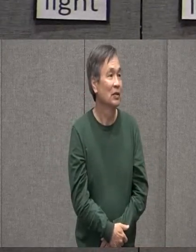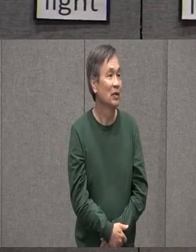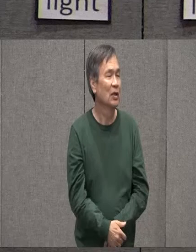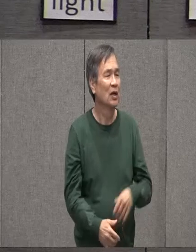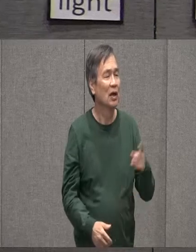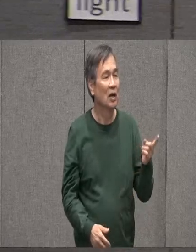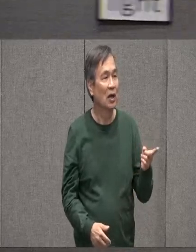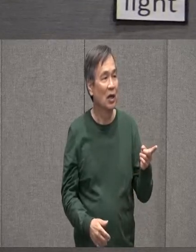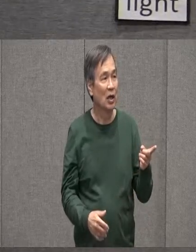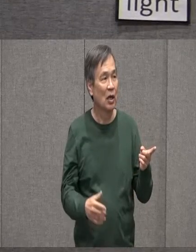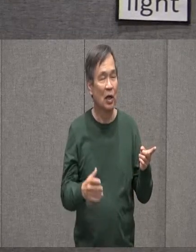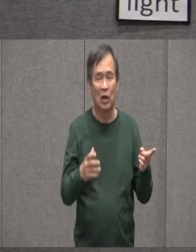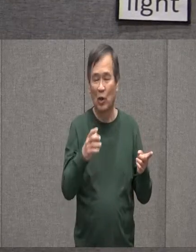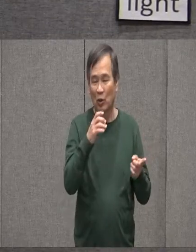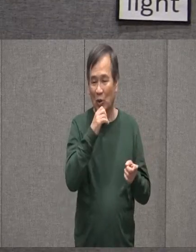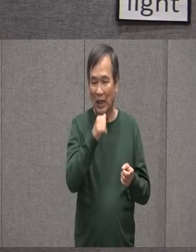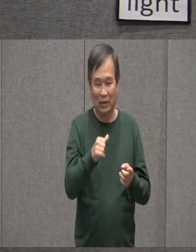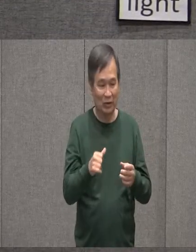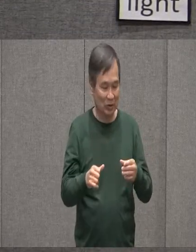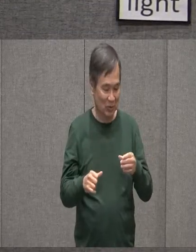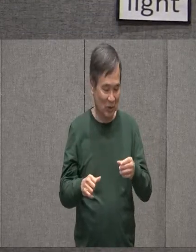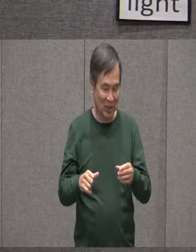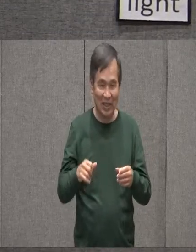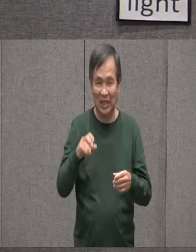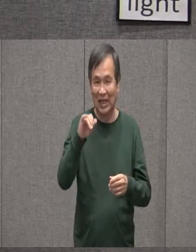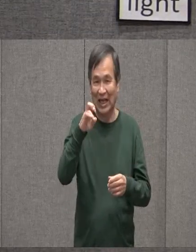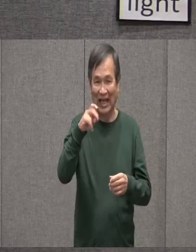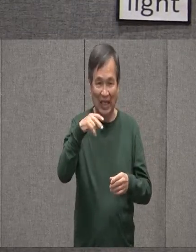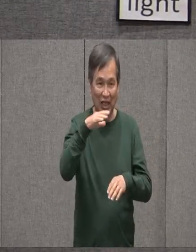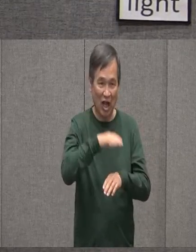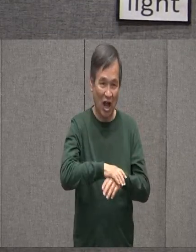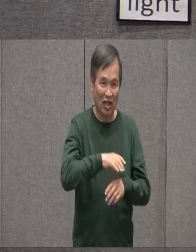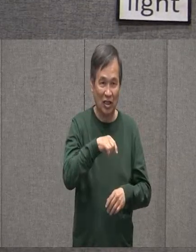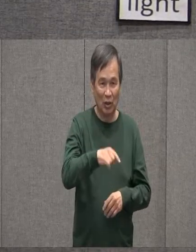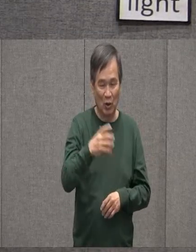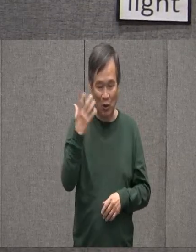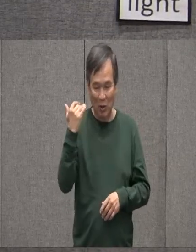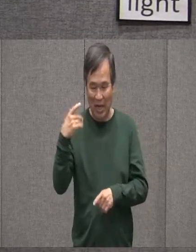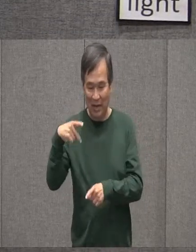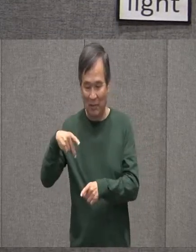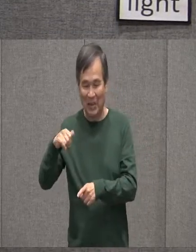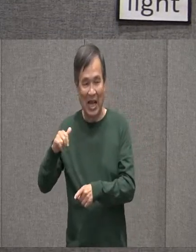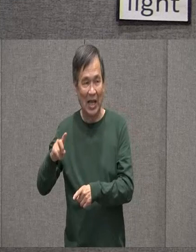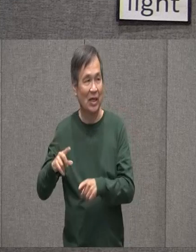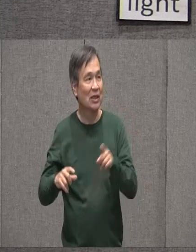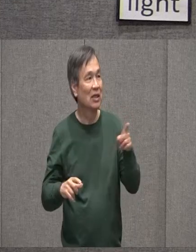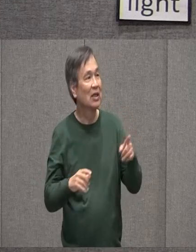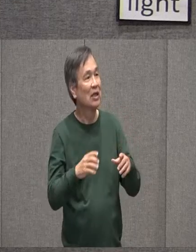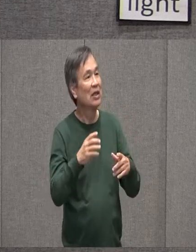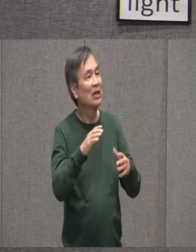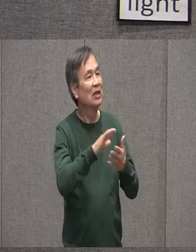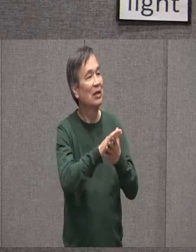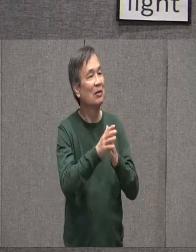instead of just squeezing some paint onto the plate? Well, it'd probably get all muddy and black.